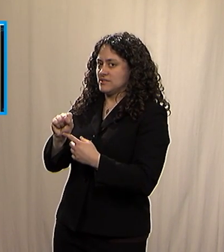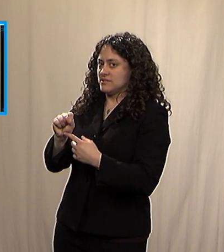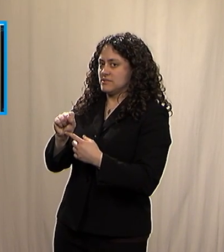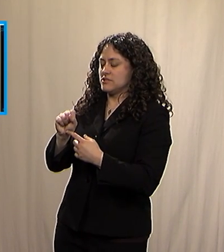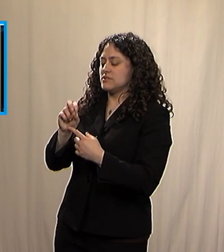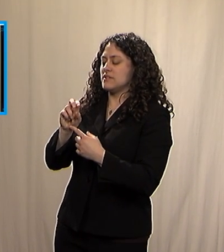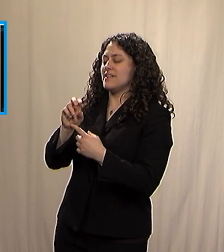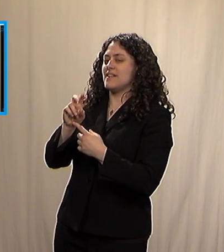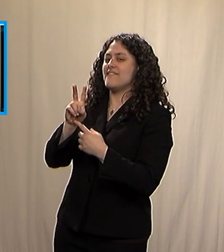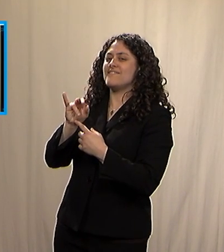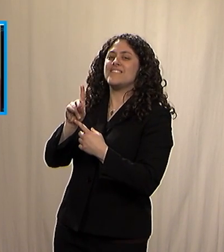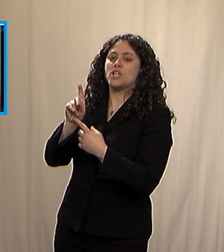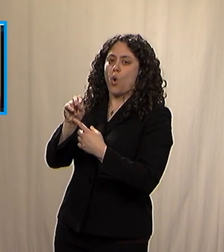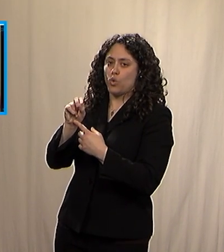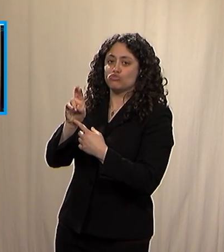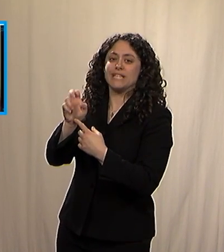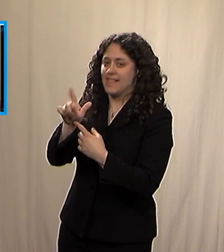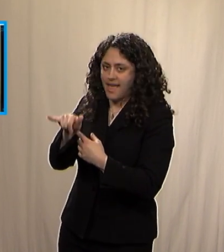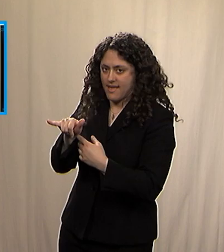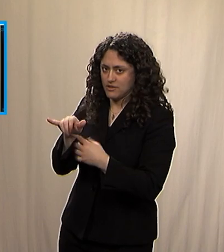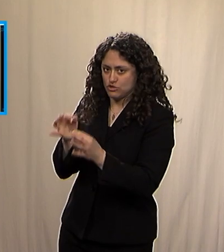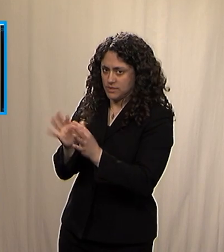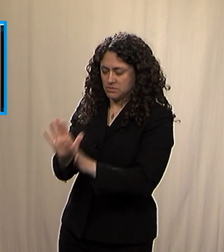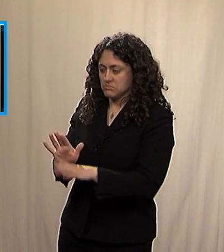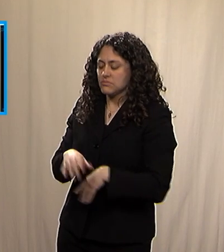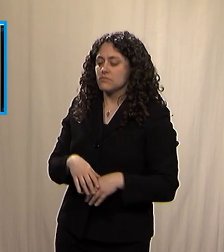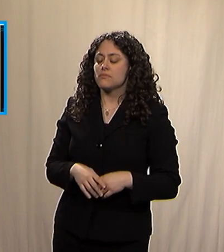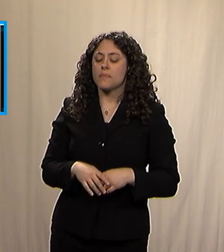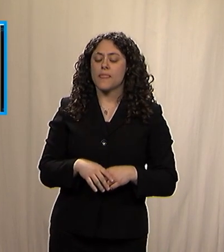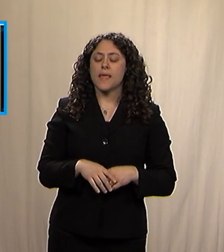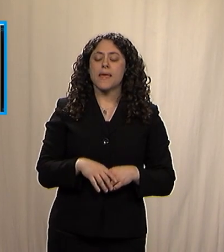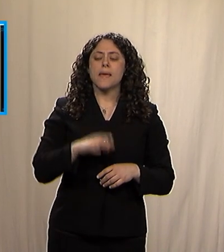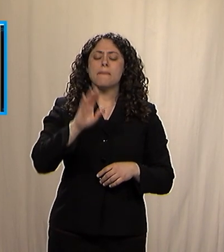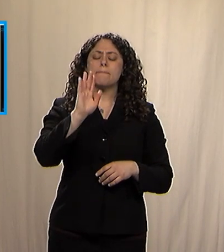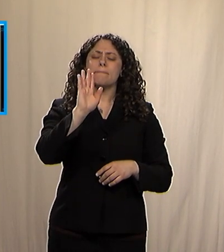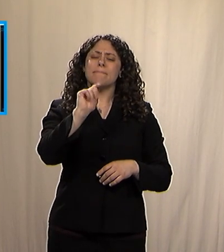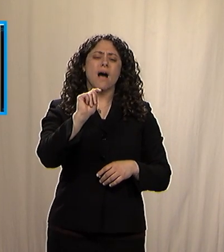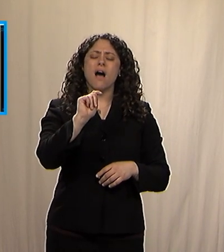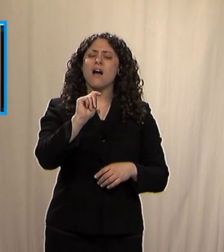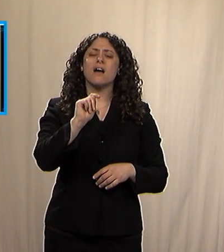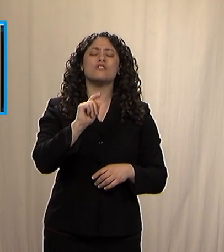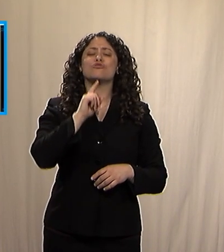What's helpful about this model is that it's descriptive.